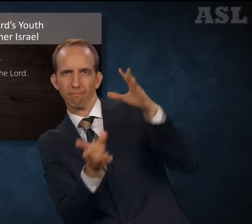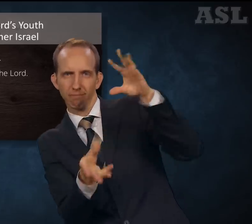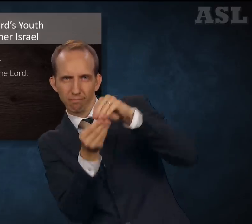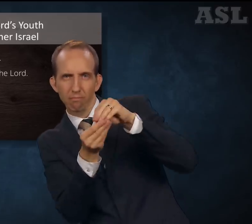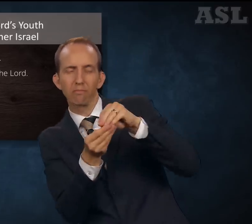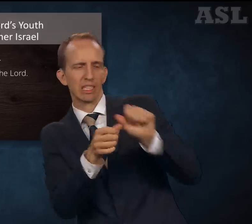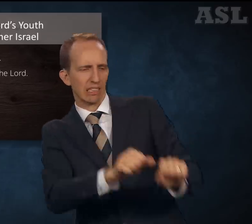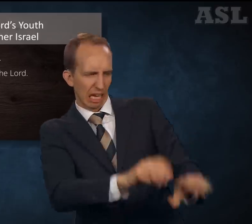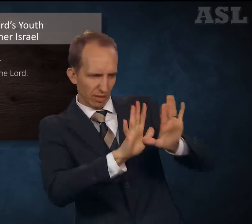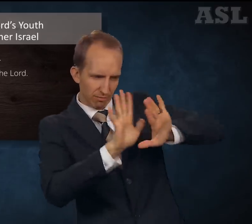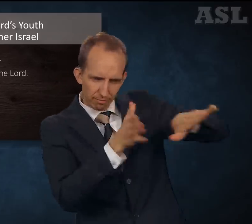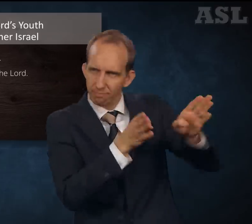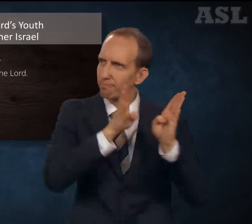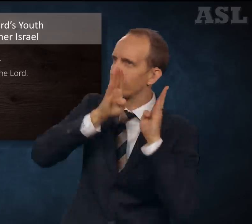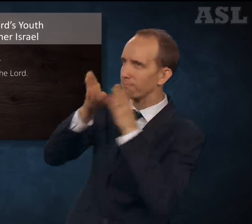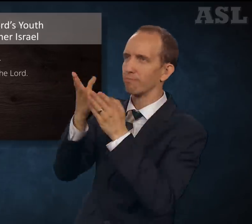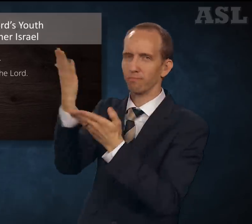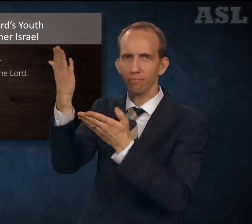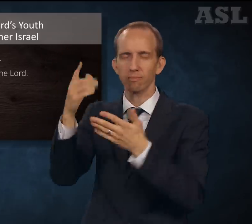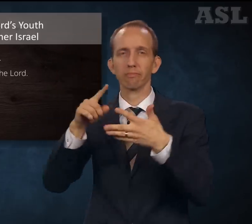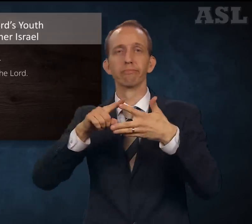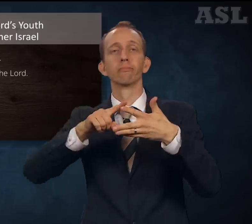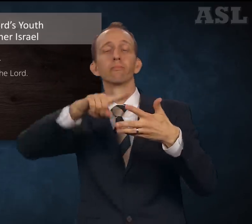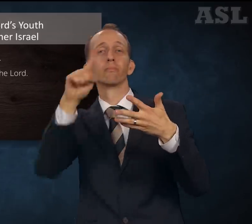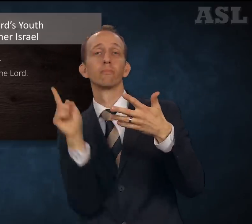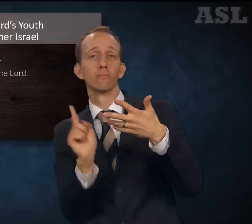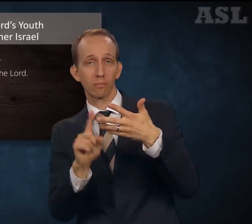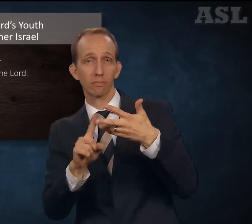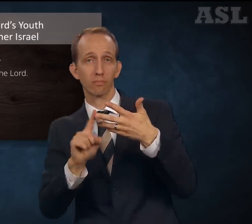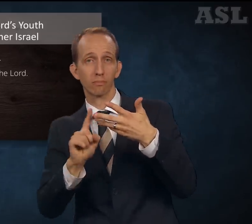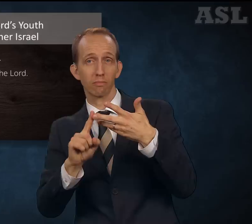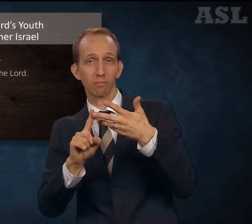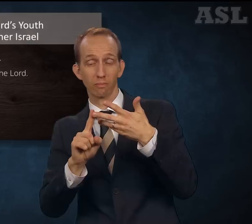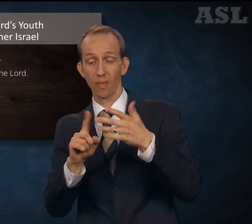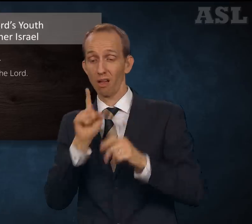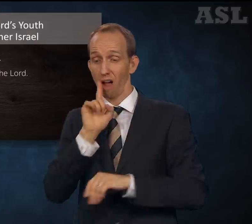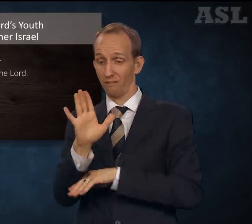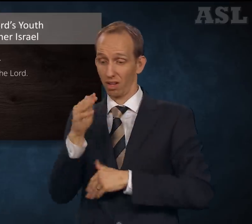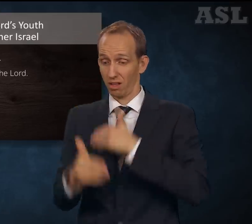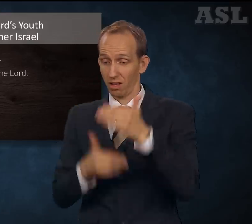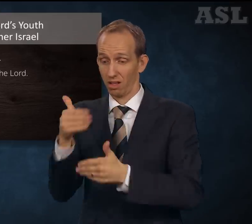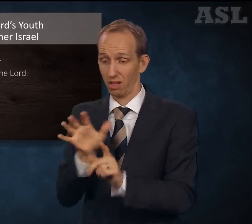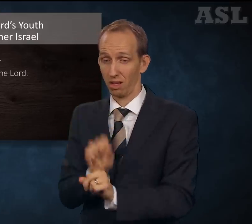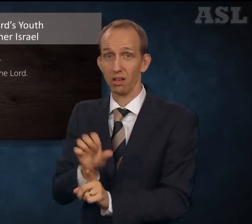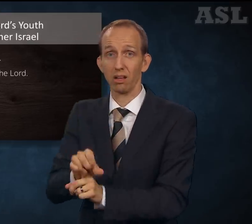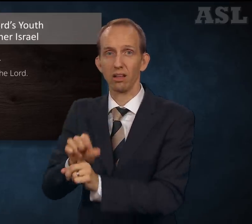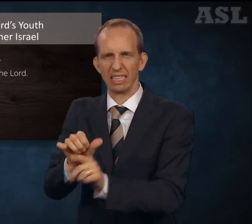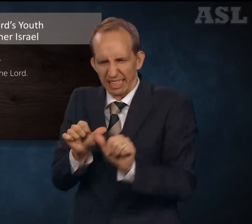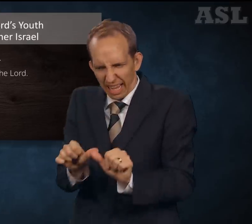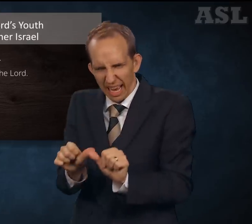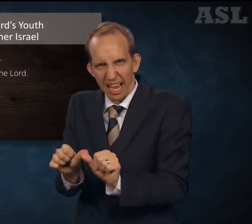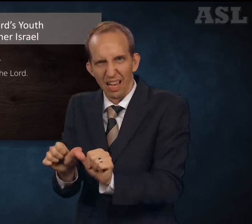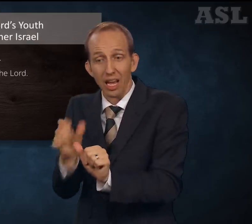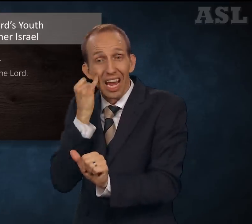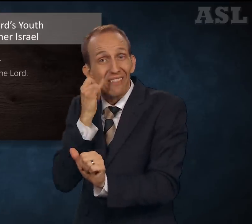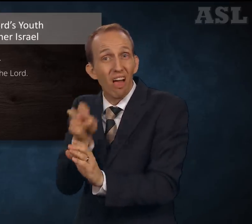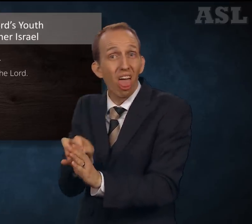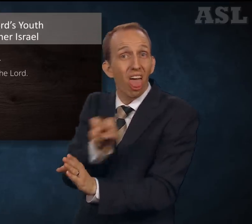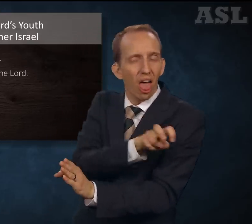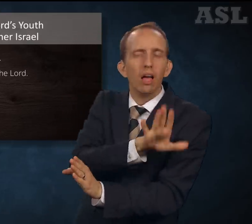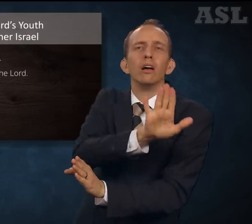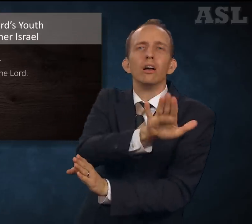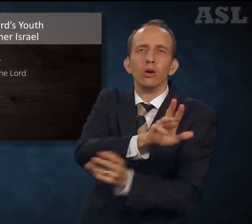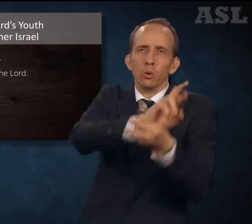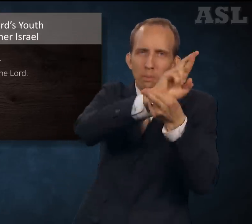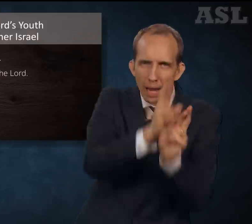WEEKS.